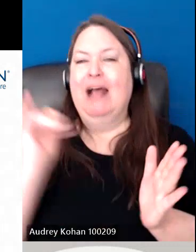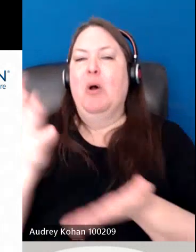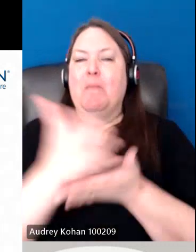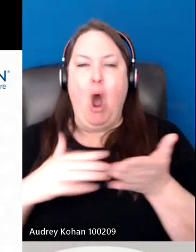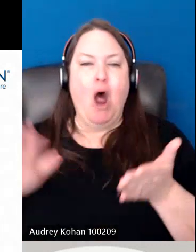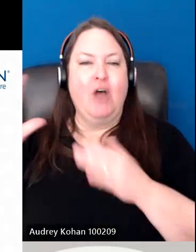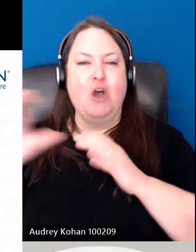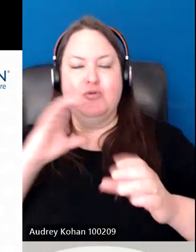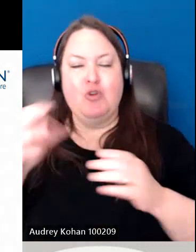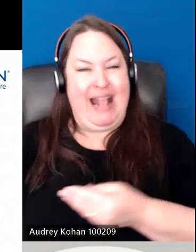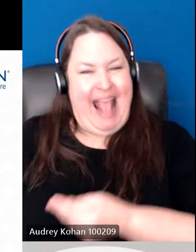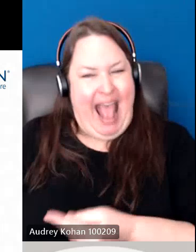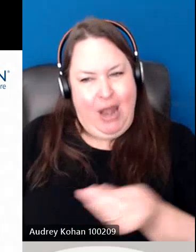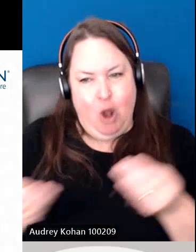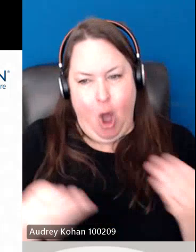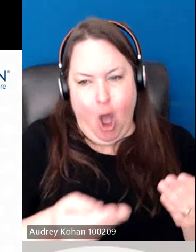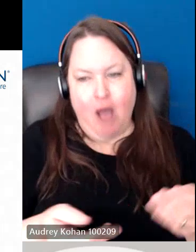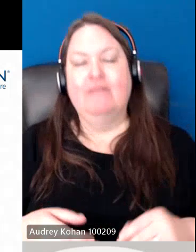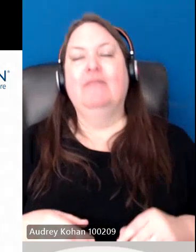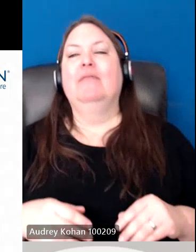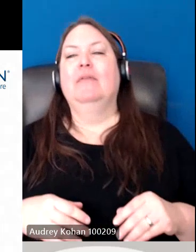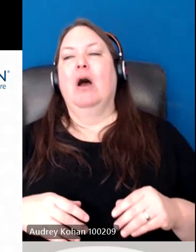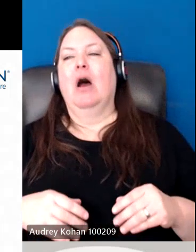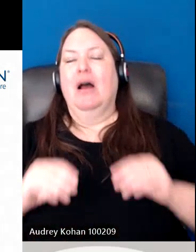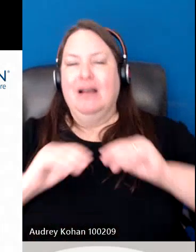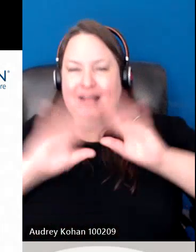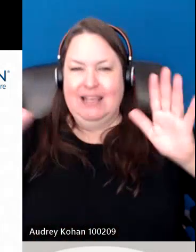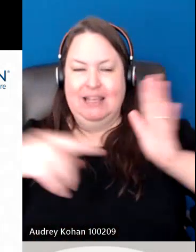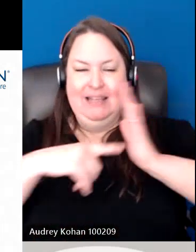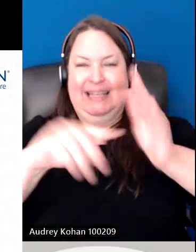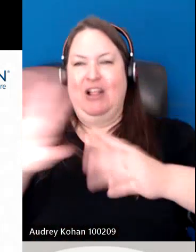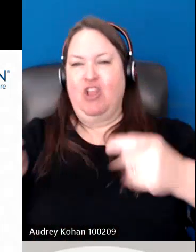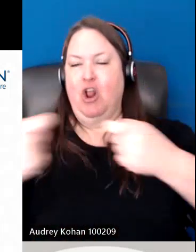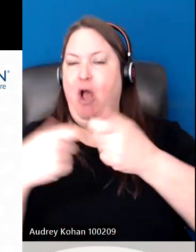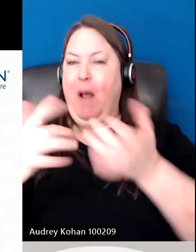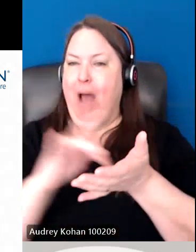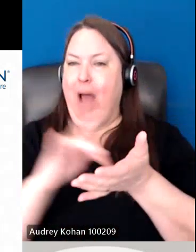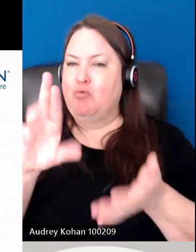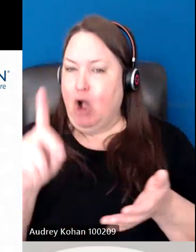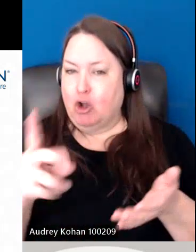handoff process or prominently displayed in the patients's electronic medical record this just